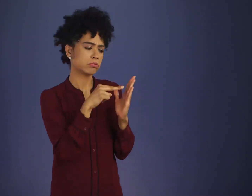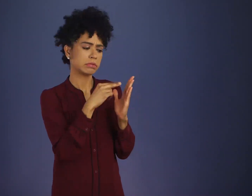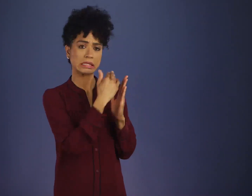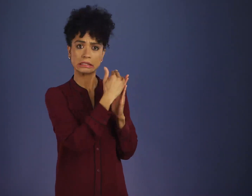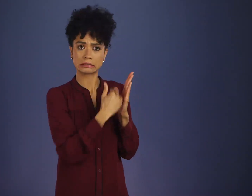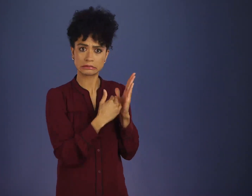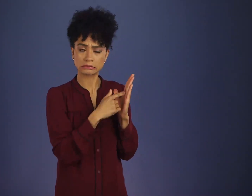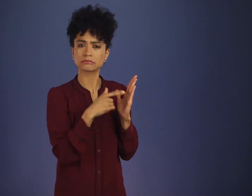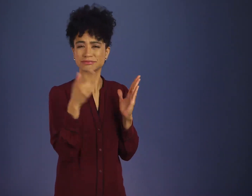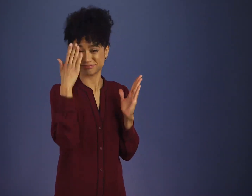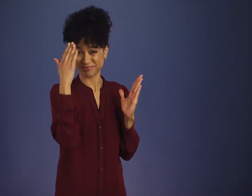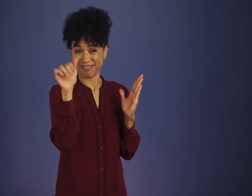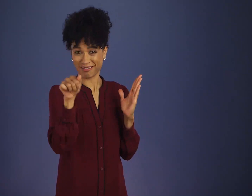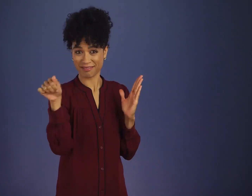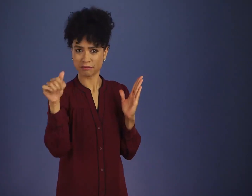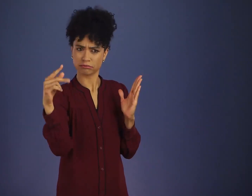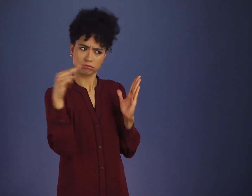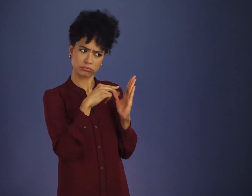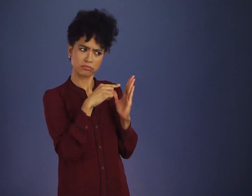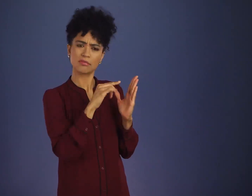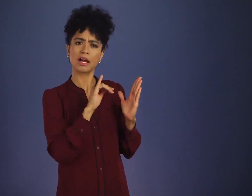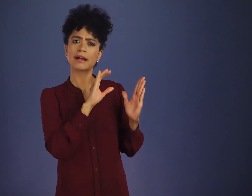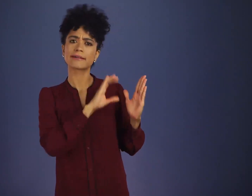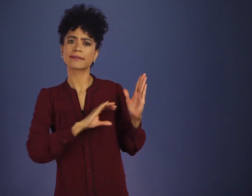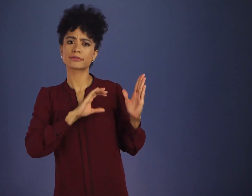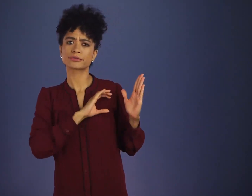Some others will think of this list as defects of character.